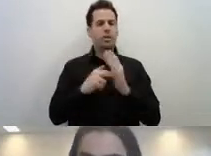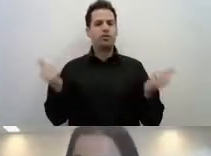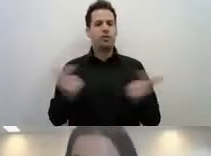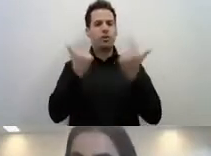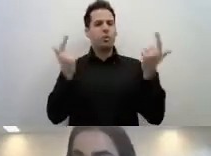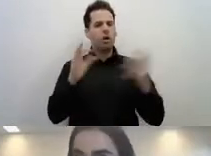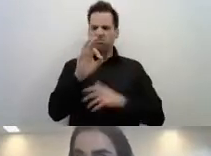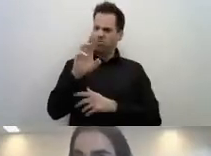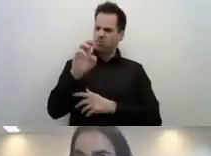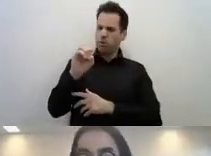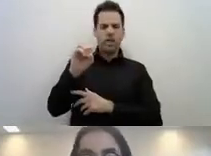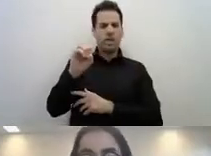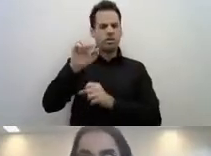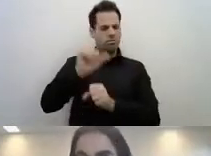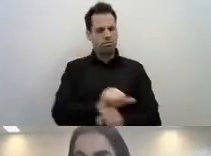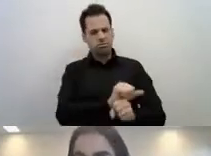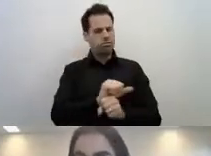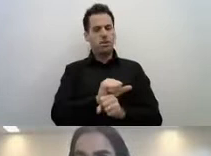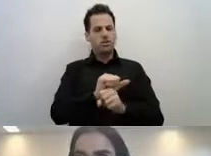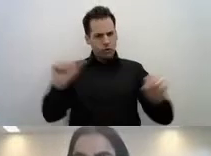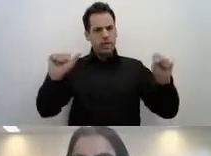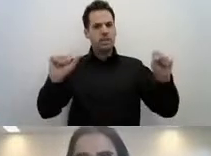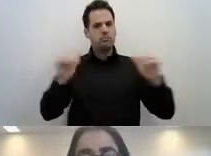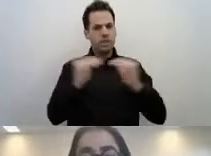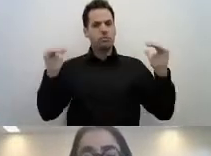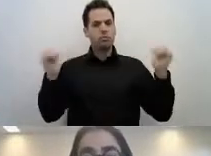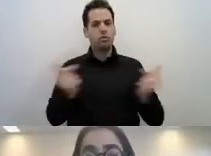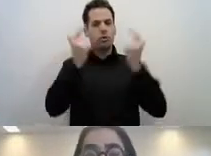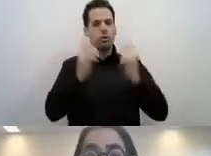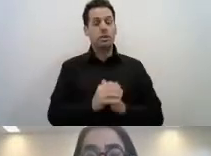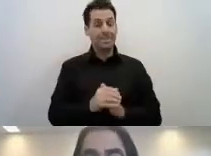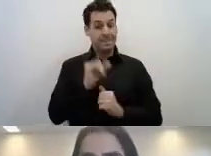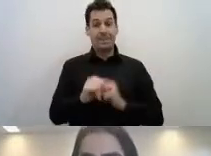not only is it affirmed in the udhr but this notion that every person